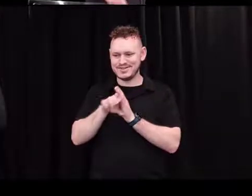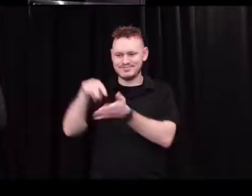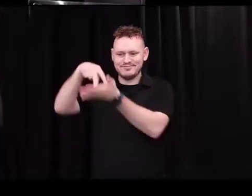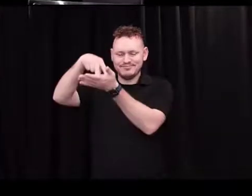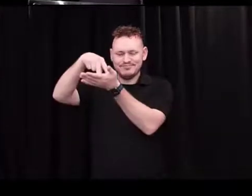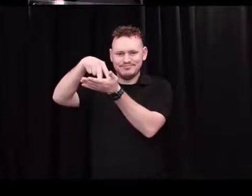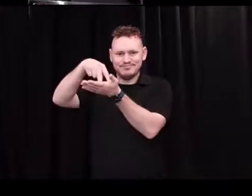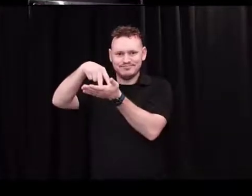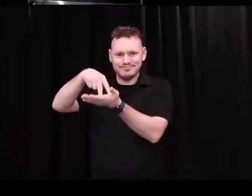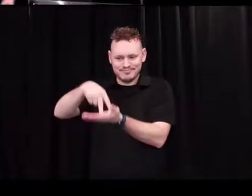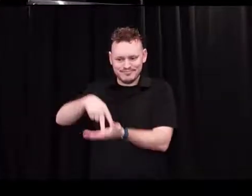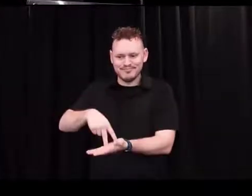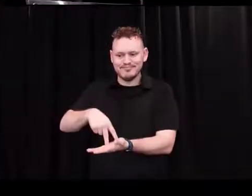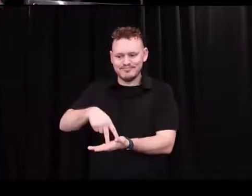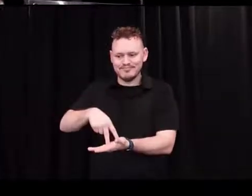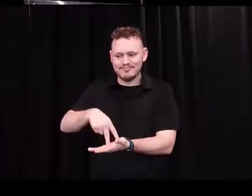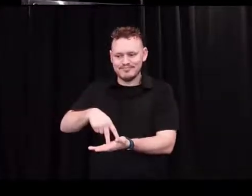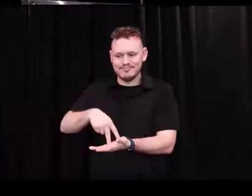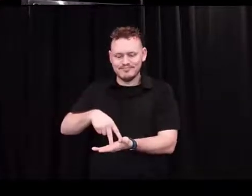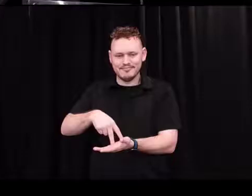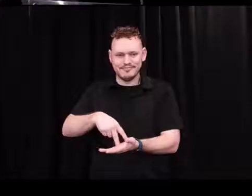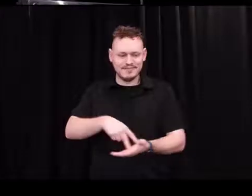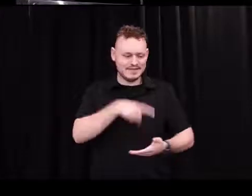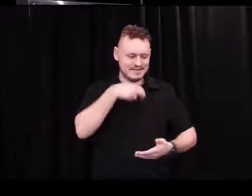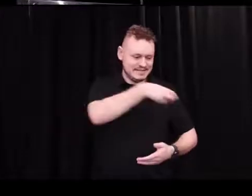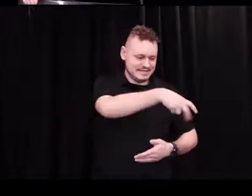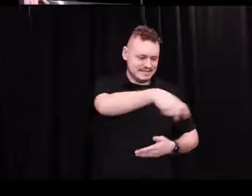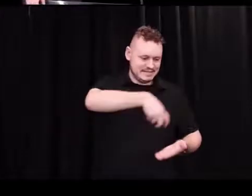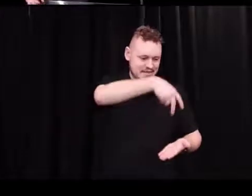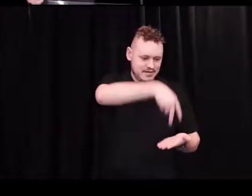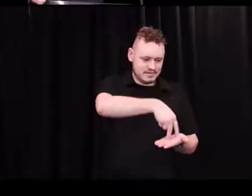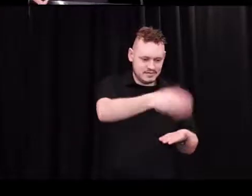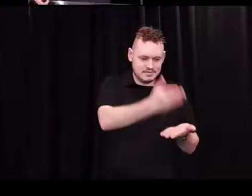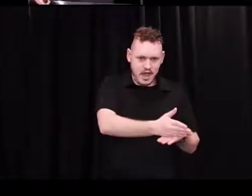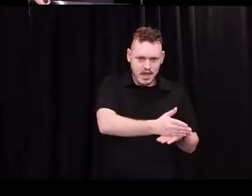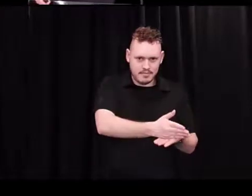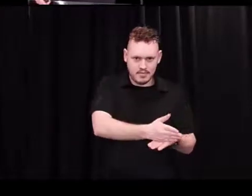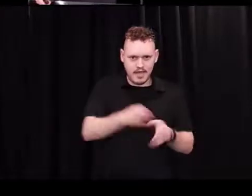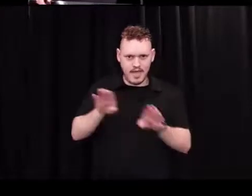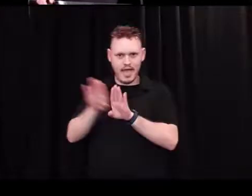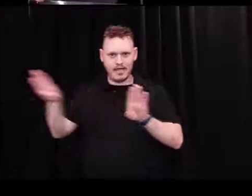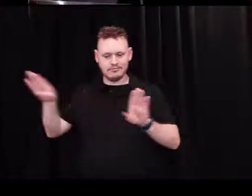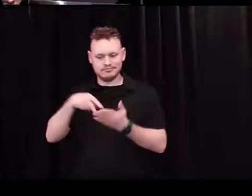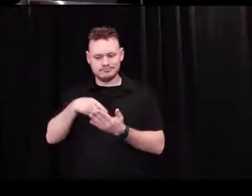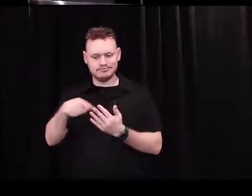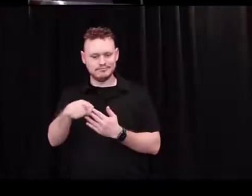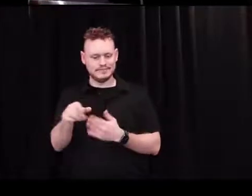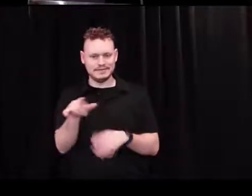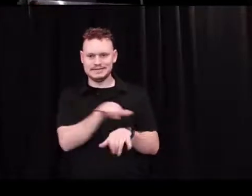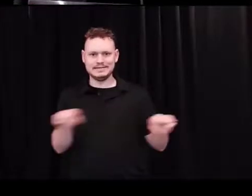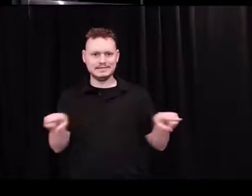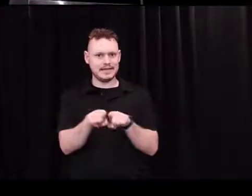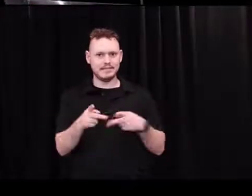but they come down right next to you on the thing. So I say good good good design is the